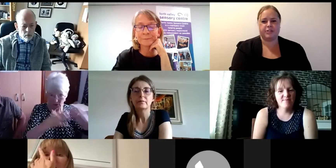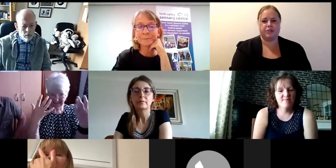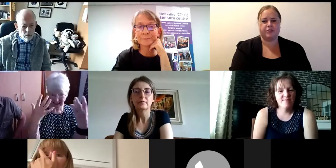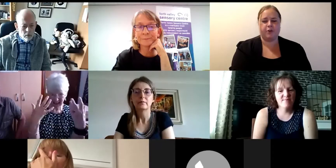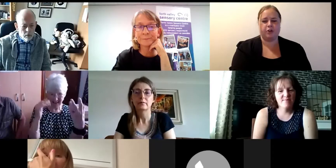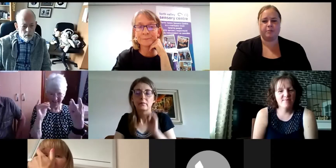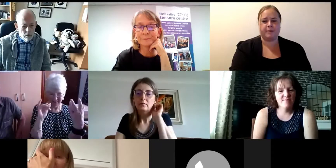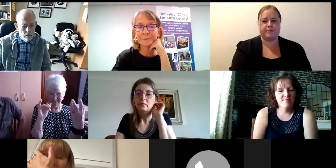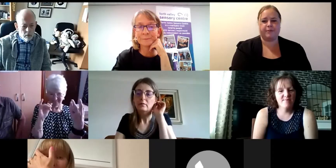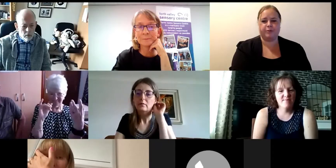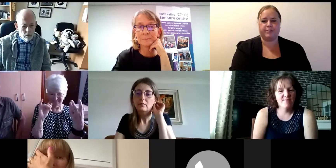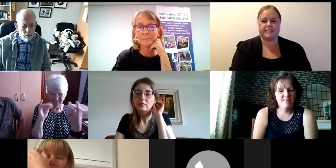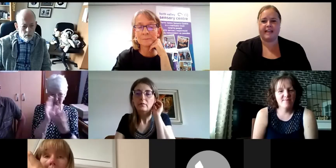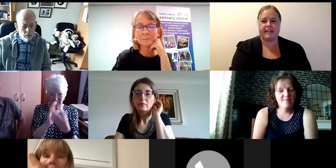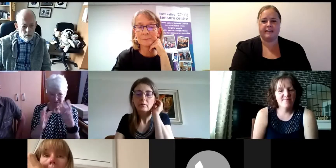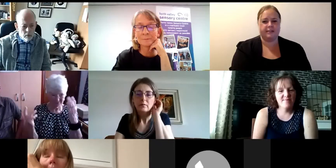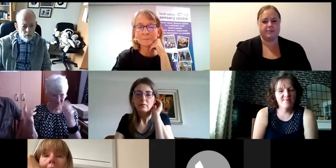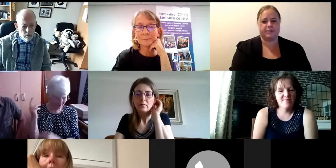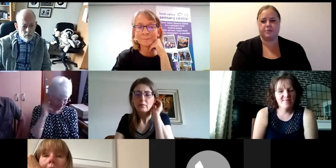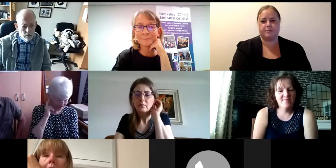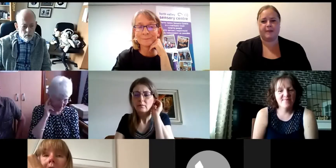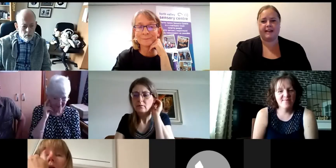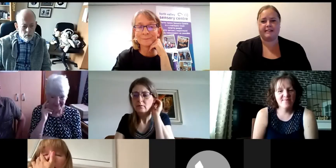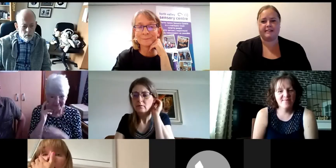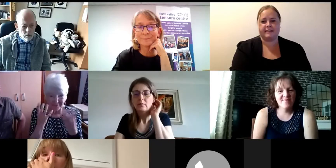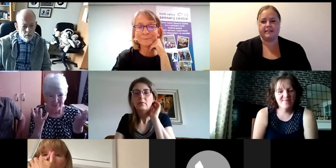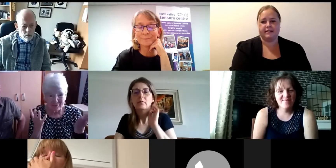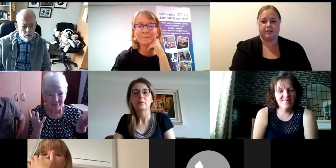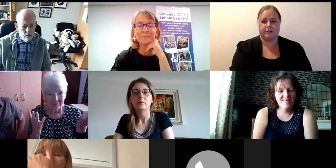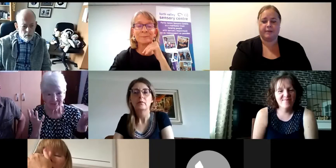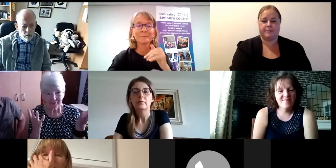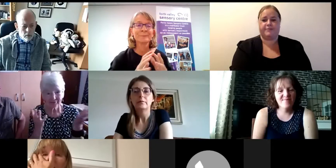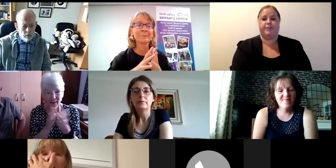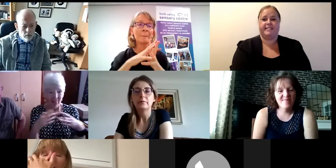And they would turn the volume up full to ten So bad but I was fully deaf